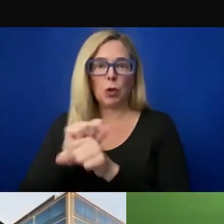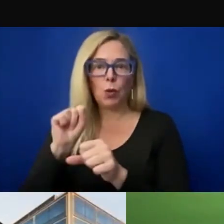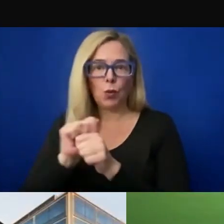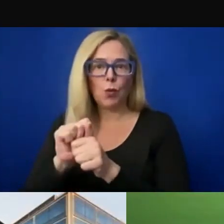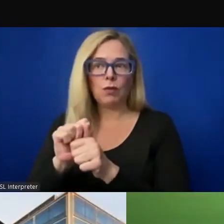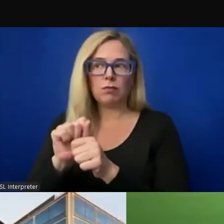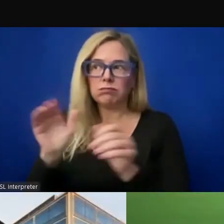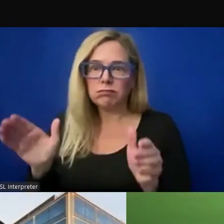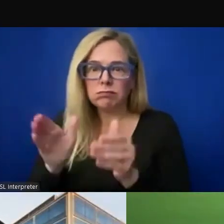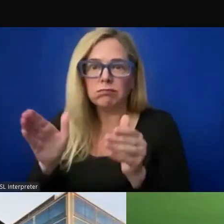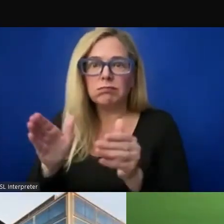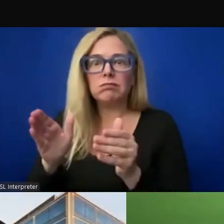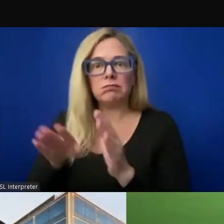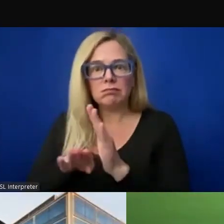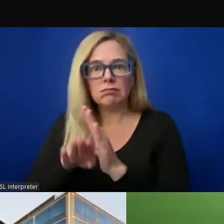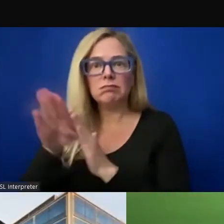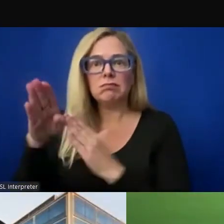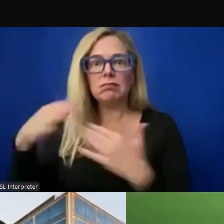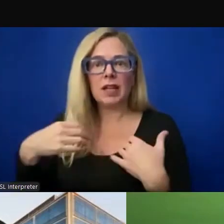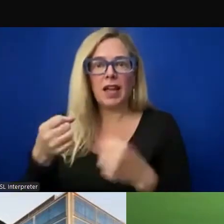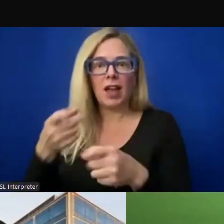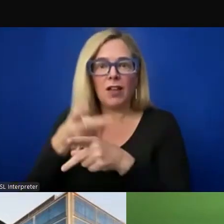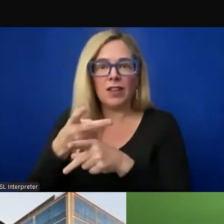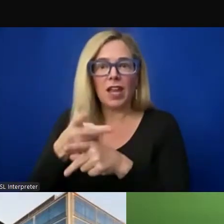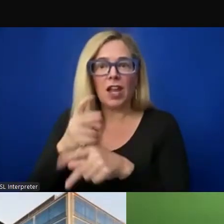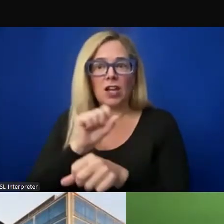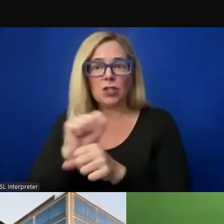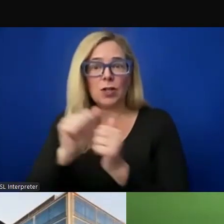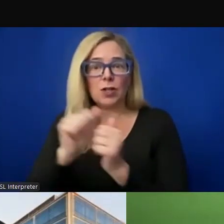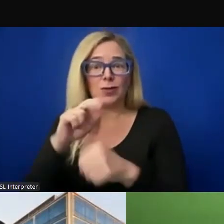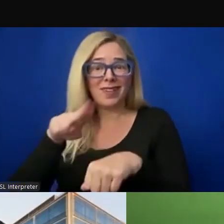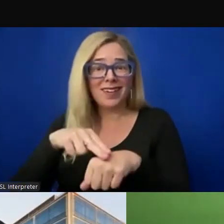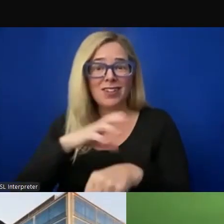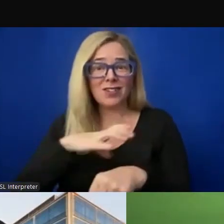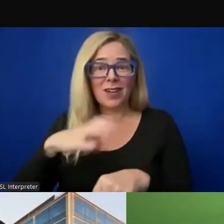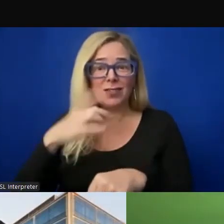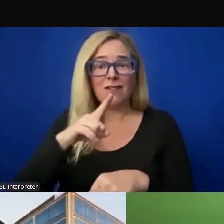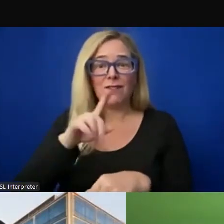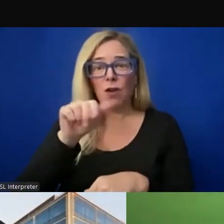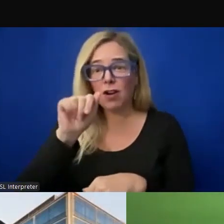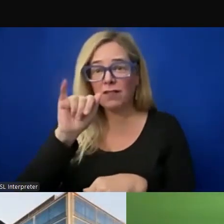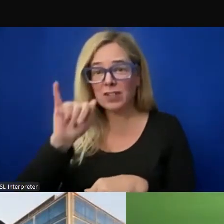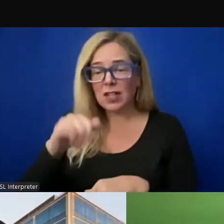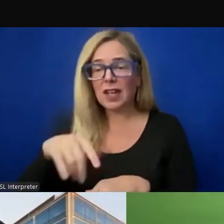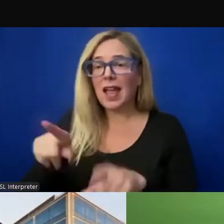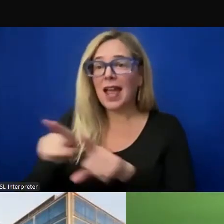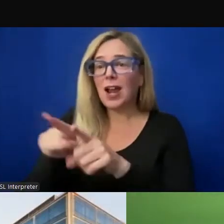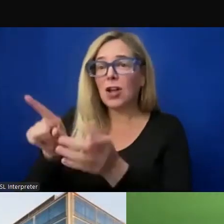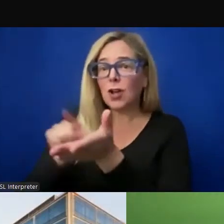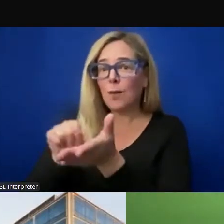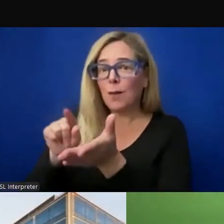Working Group on artificial intelligence, publishing the 2019 AI in healthcare.